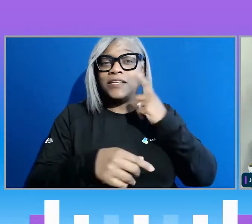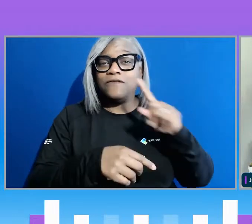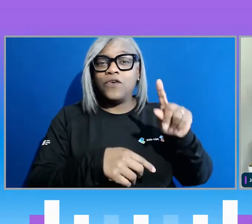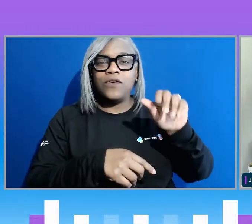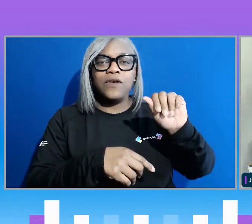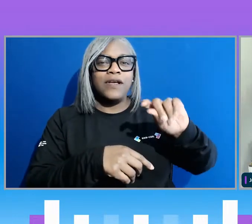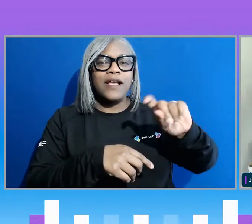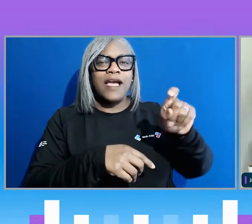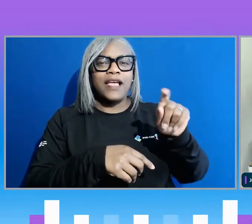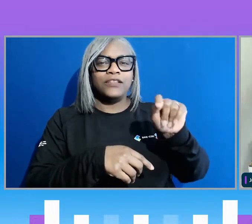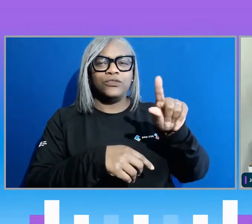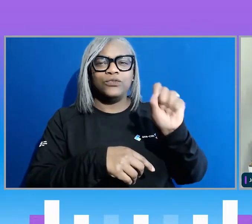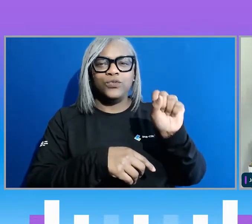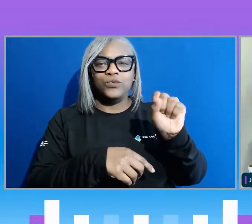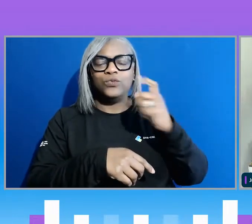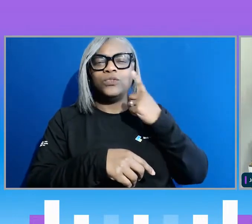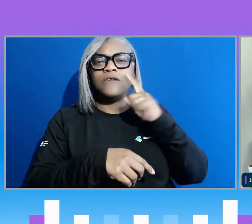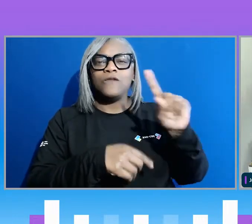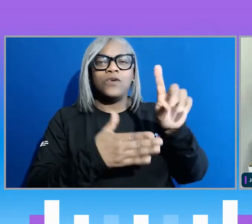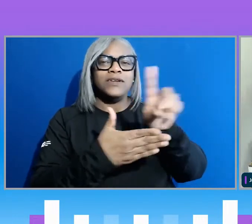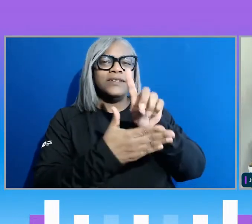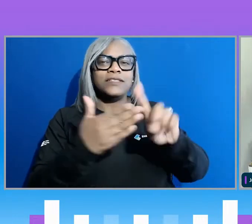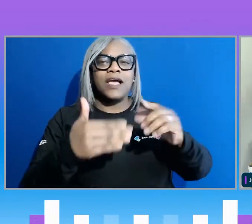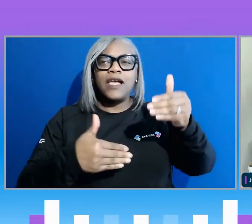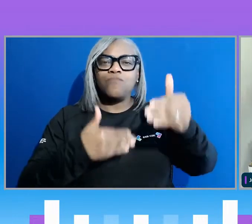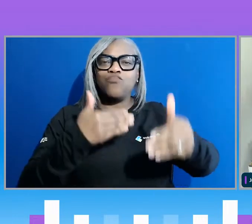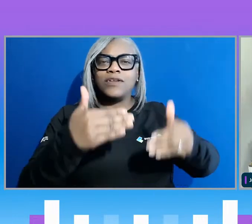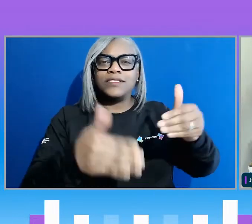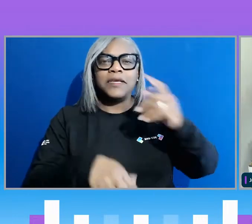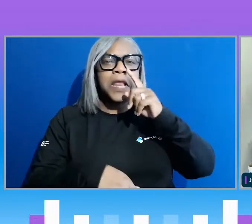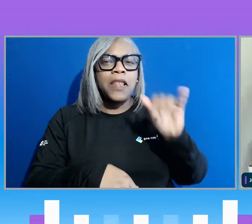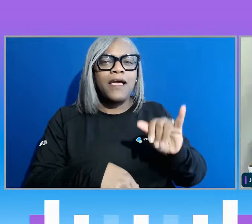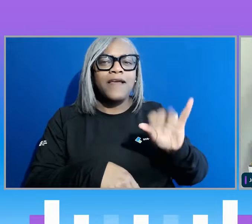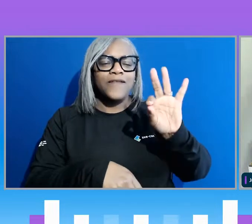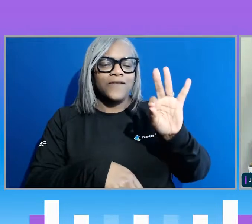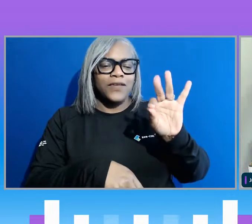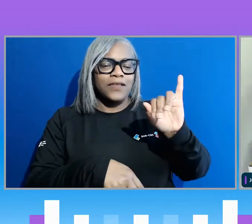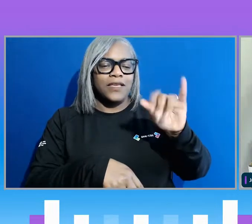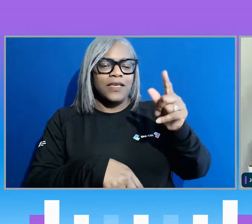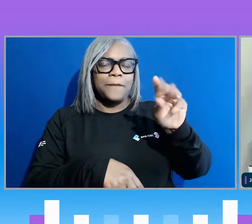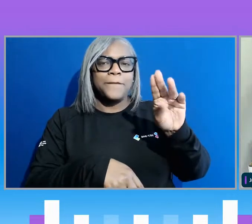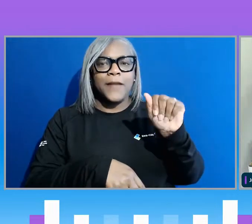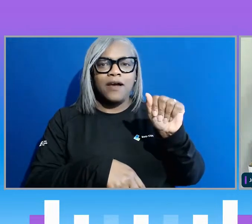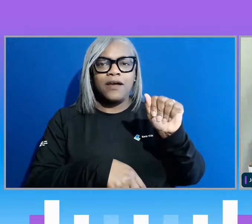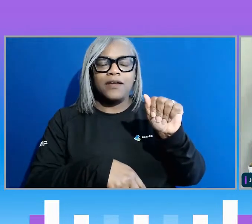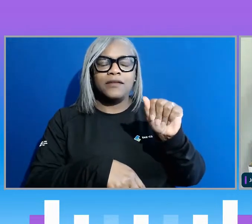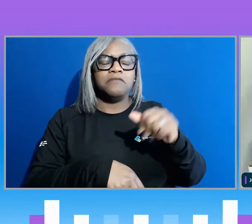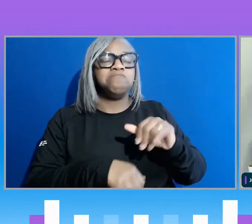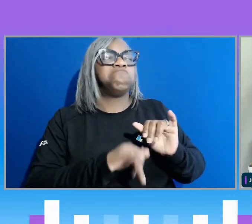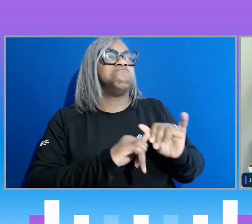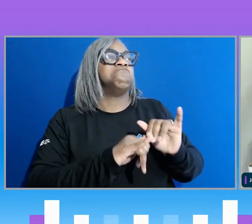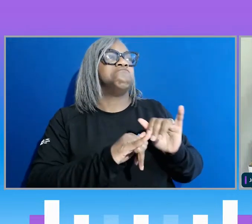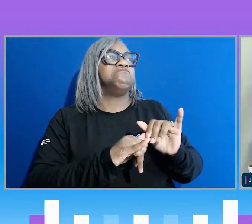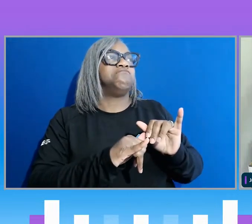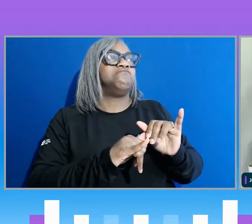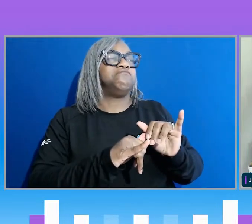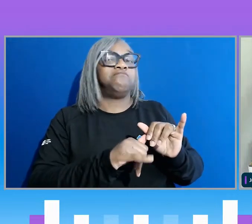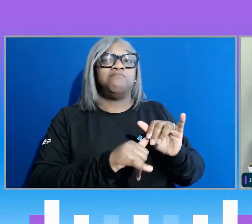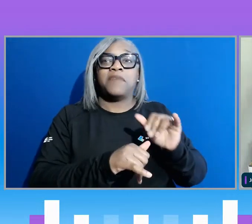design processes like Figma.